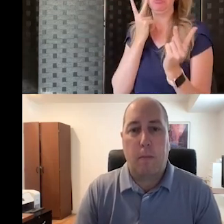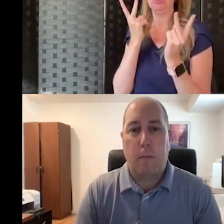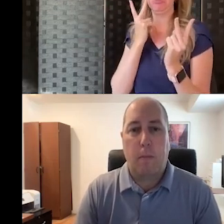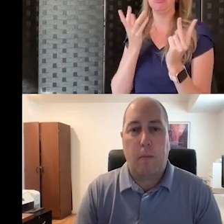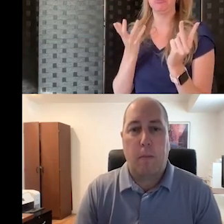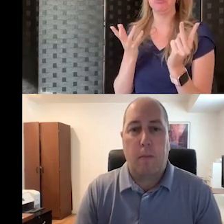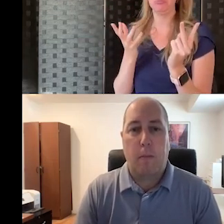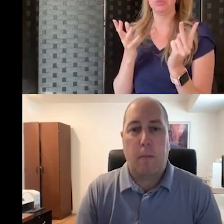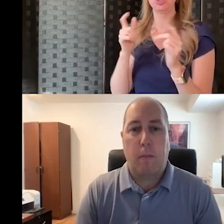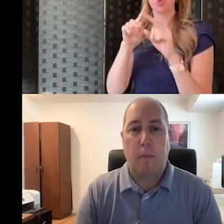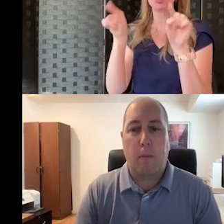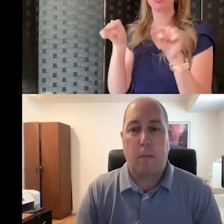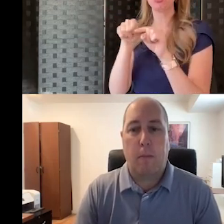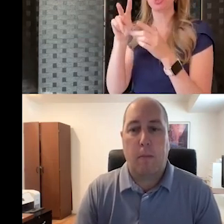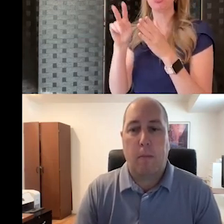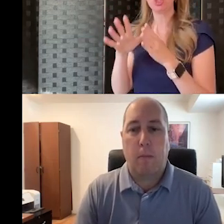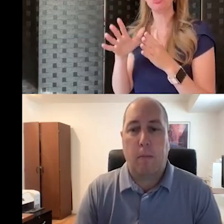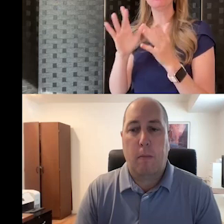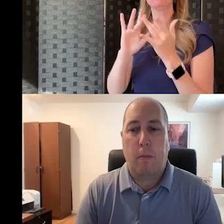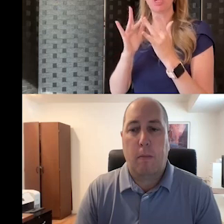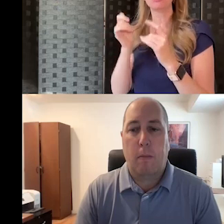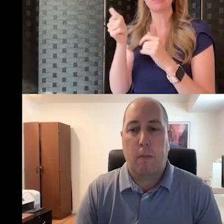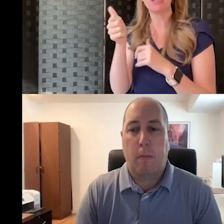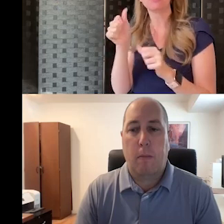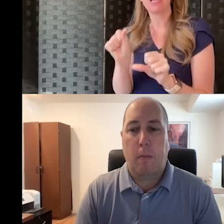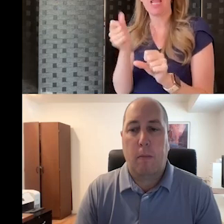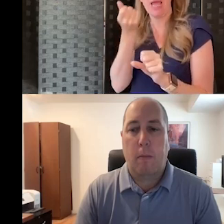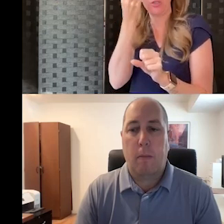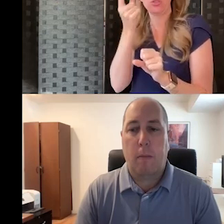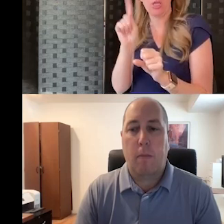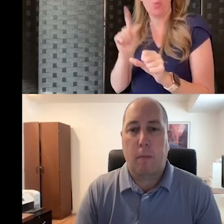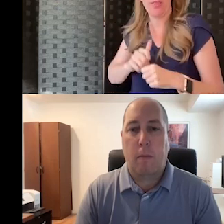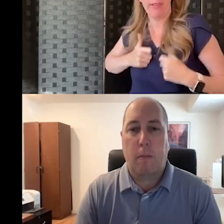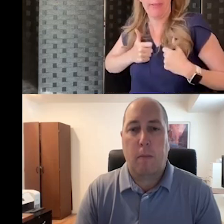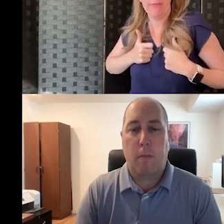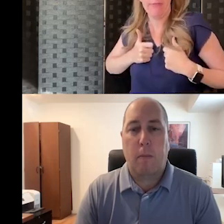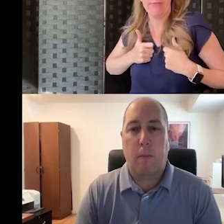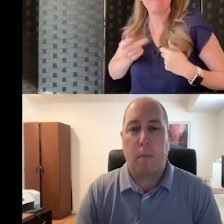screen readers and browsers on their own just understand where they live. And visually, it is